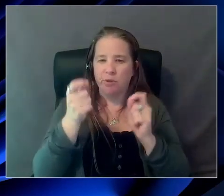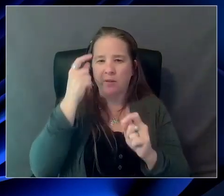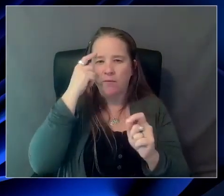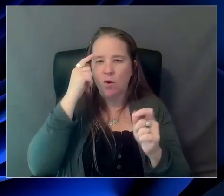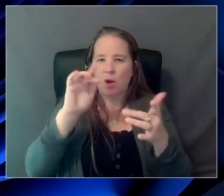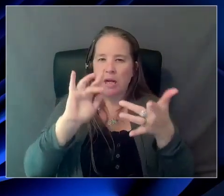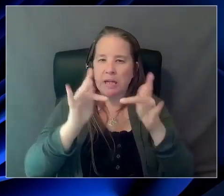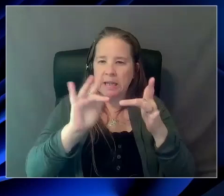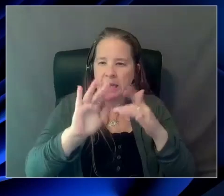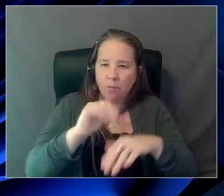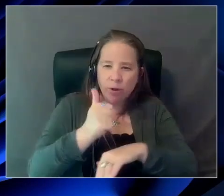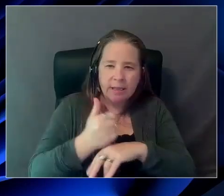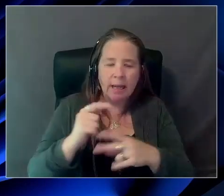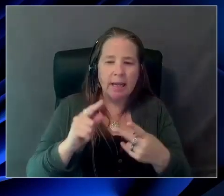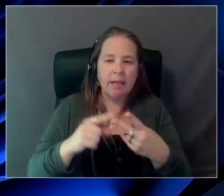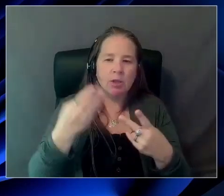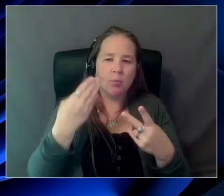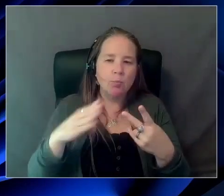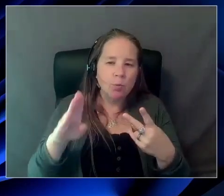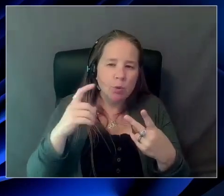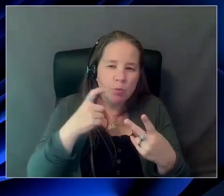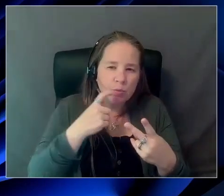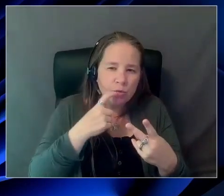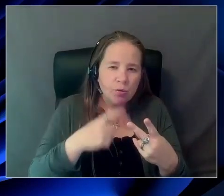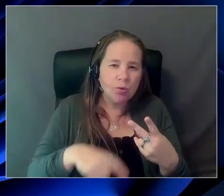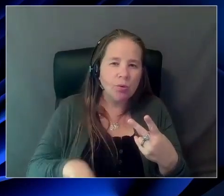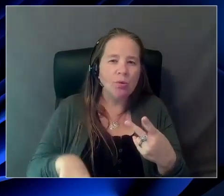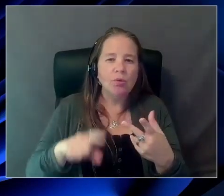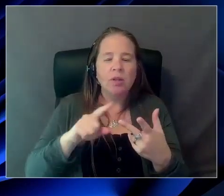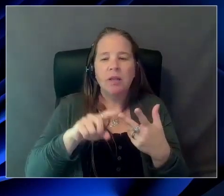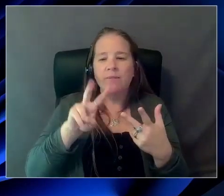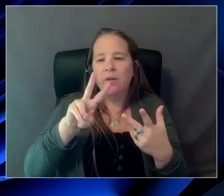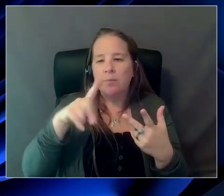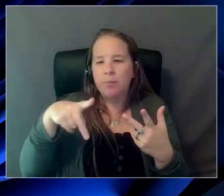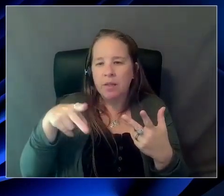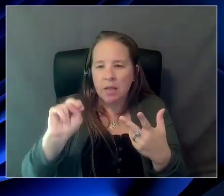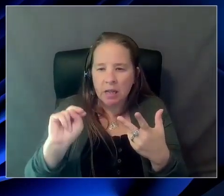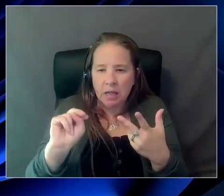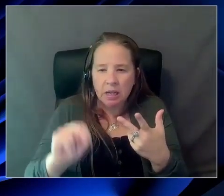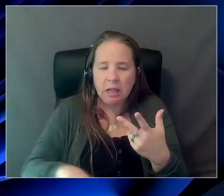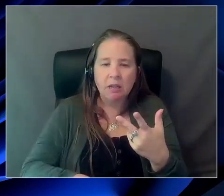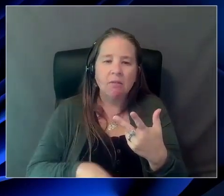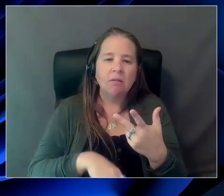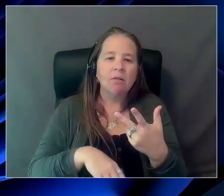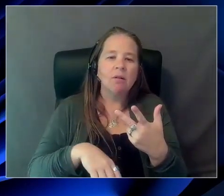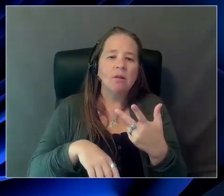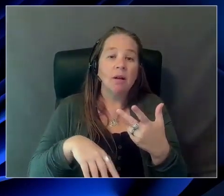Settings, Bluetooth VPN, so yeah, lo and behold,